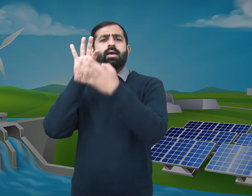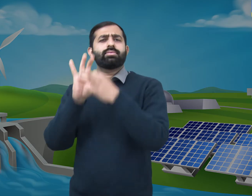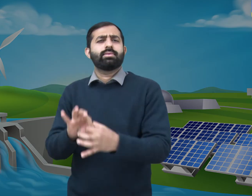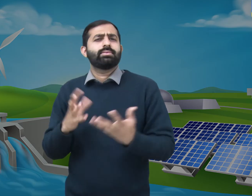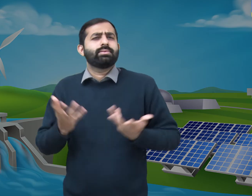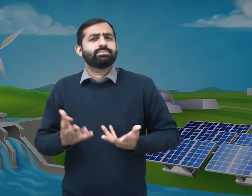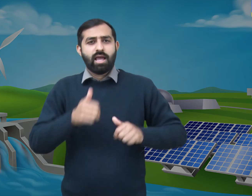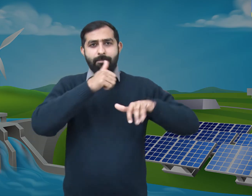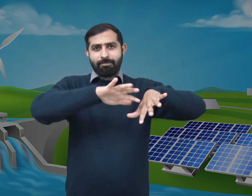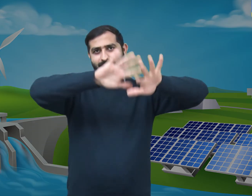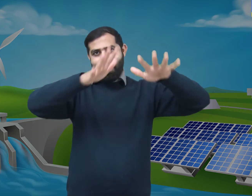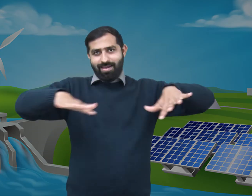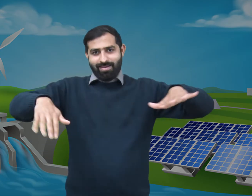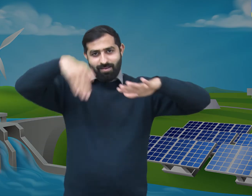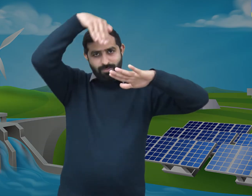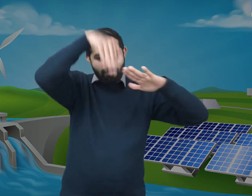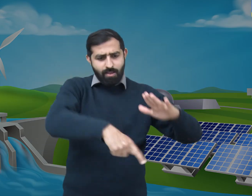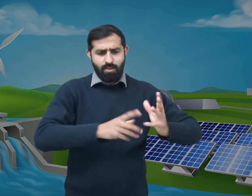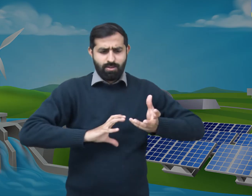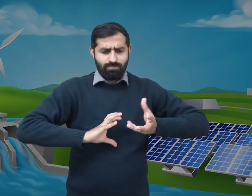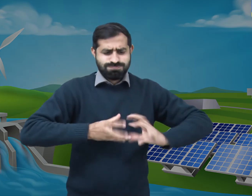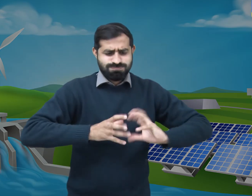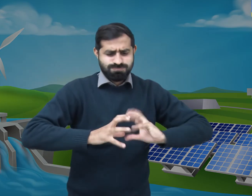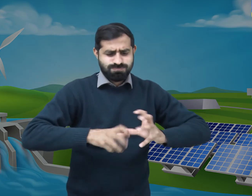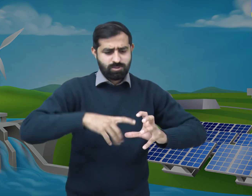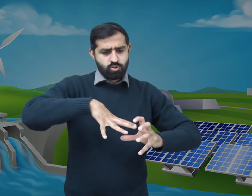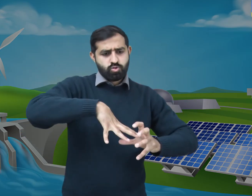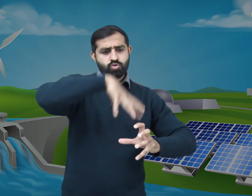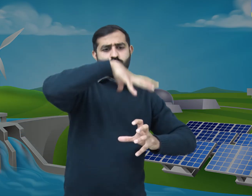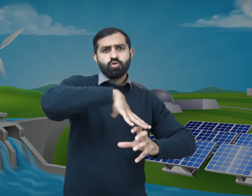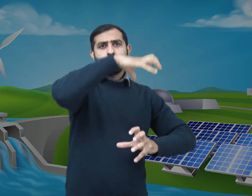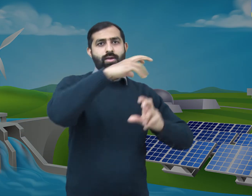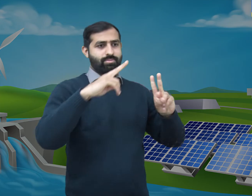Another types of energy that has been used for many years is the Hydro power energy.